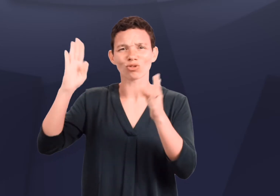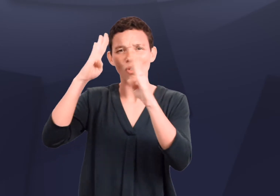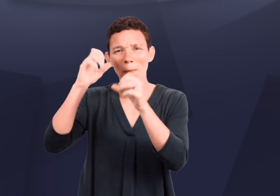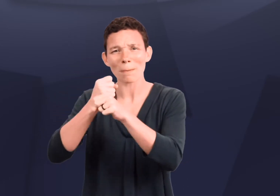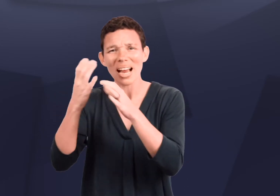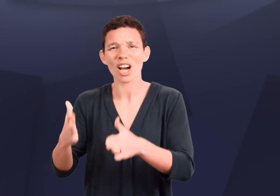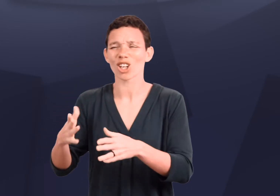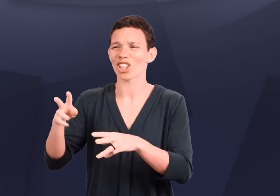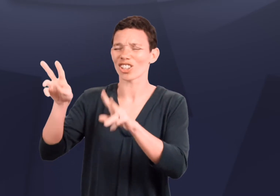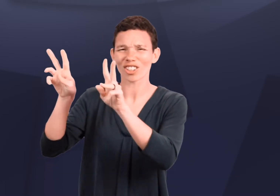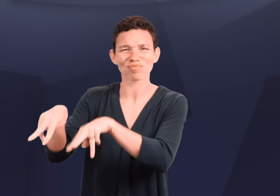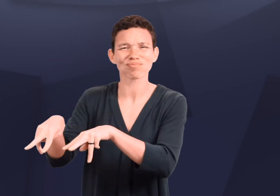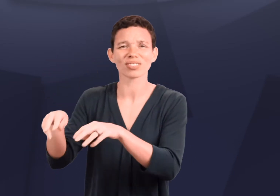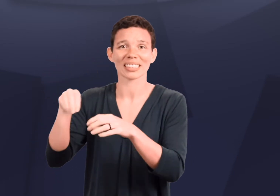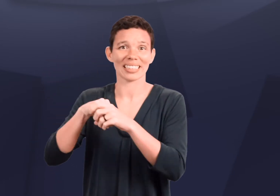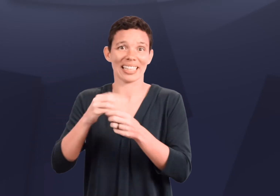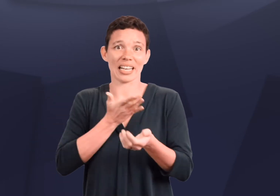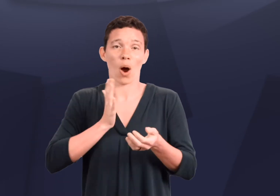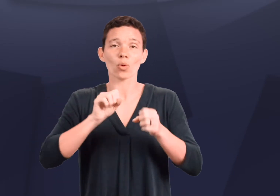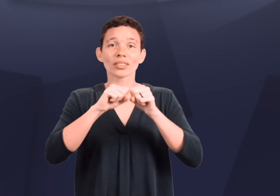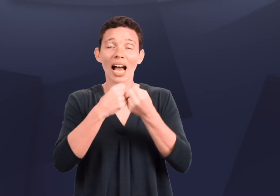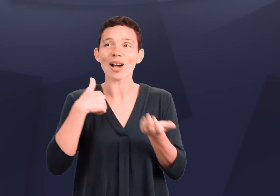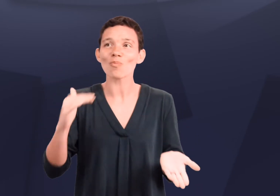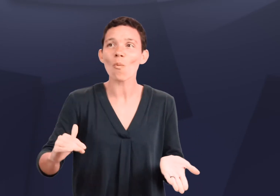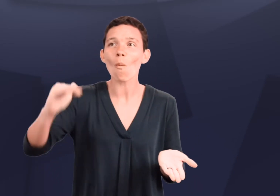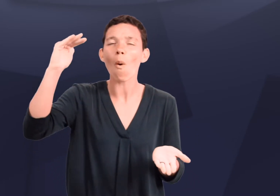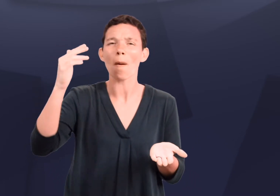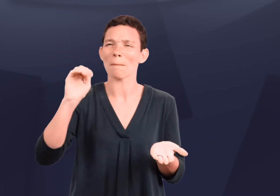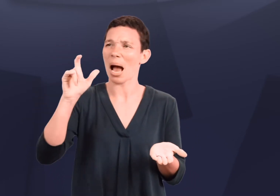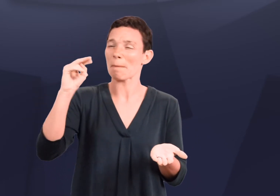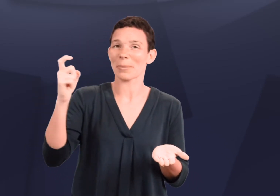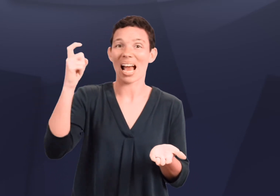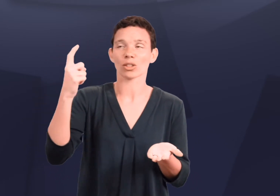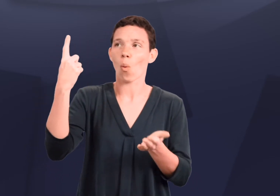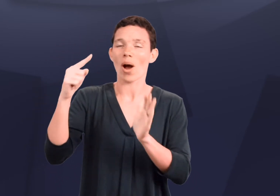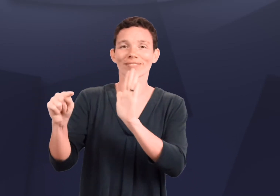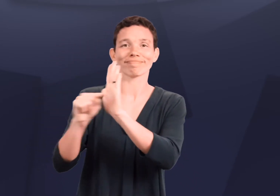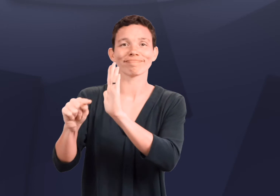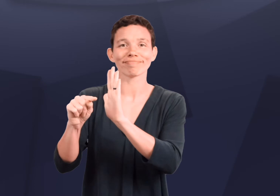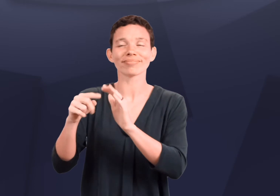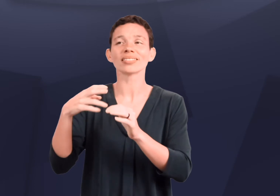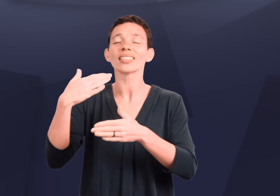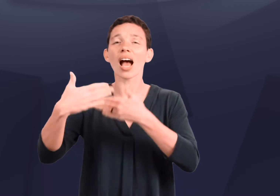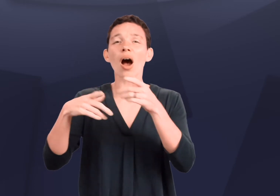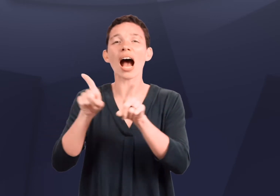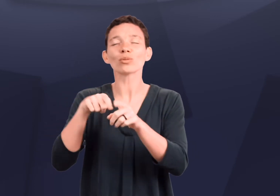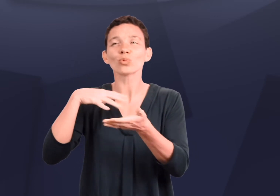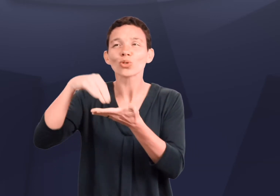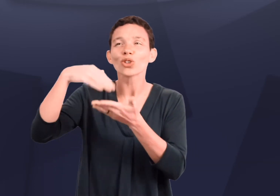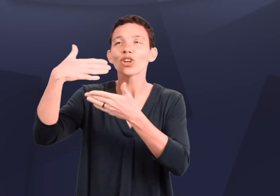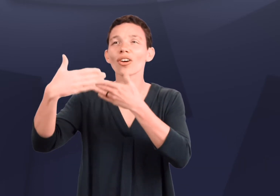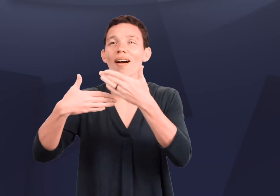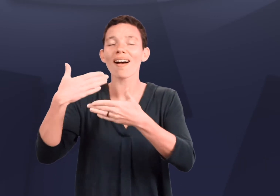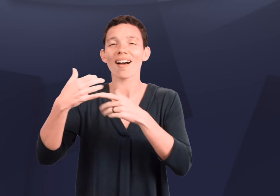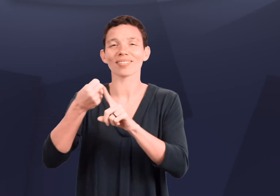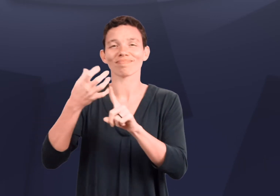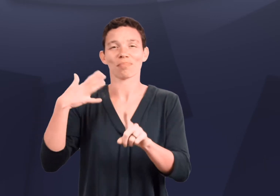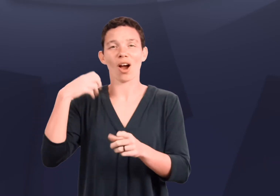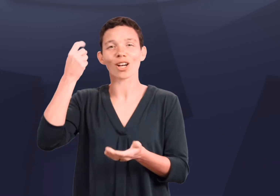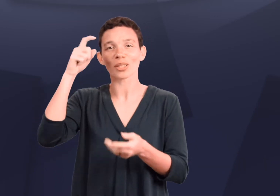and perceived as violent and a troublemaker. This is the common message I received growing up whenever someone talked about Malcolm X.